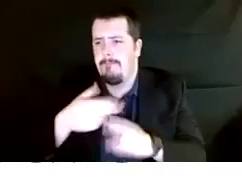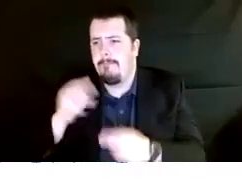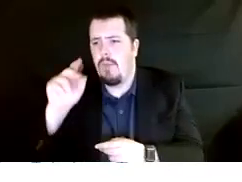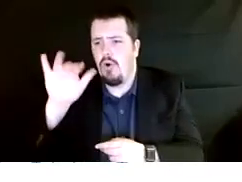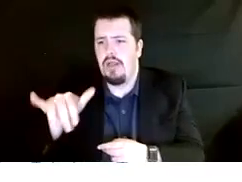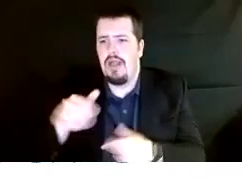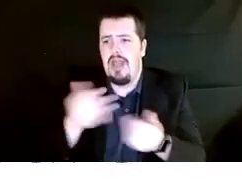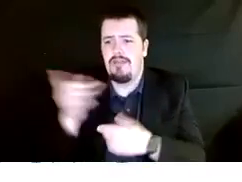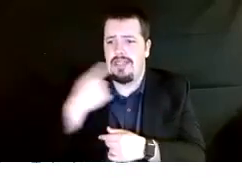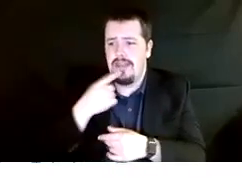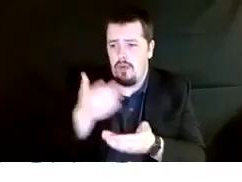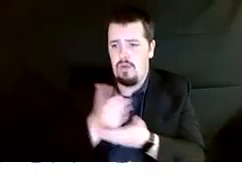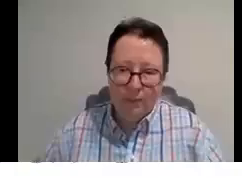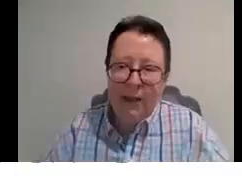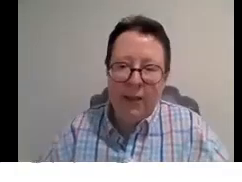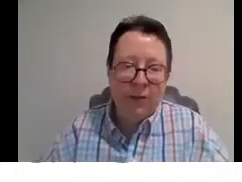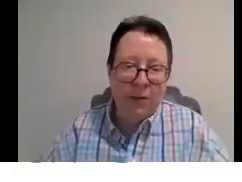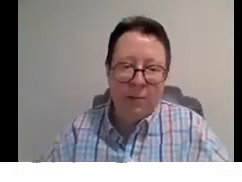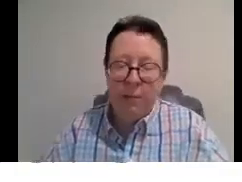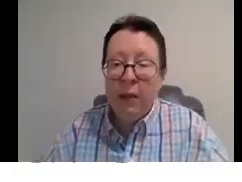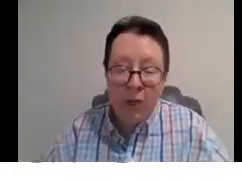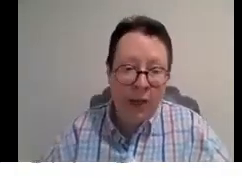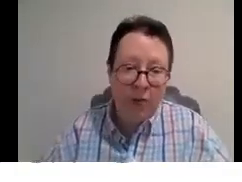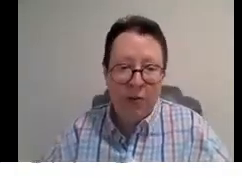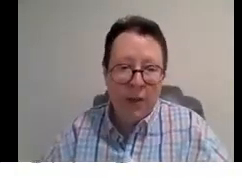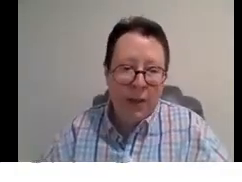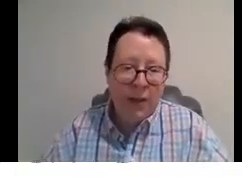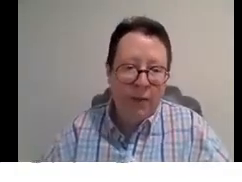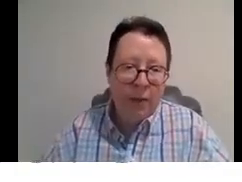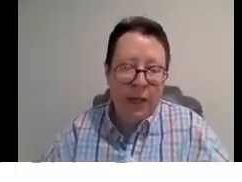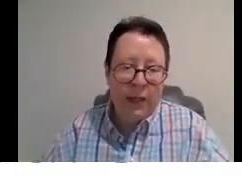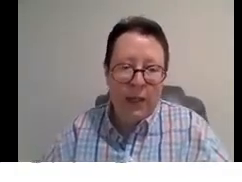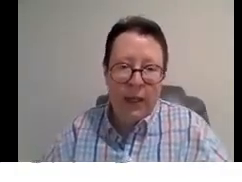and we all enjoyed working together to get this uh big change uh for Tennessee